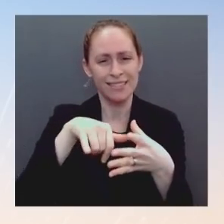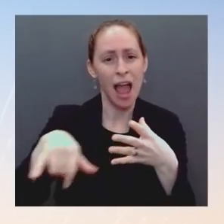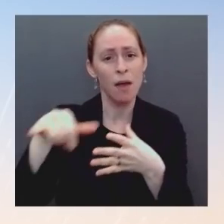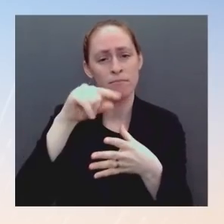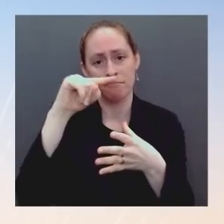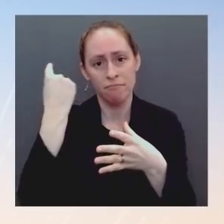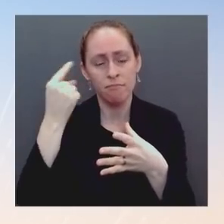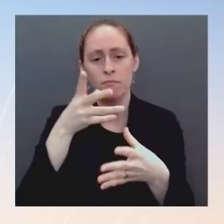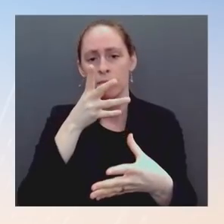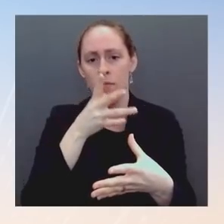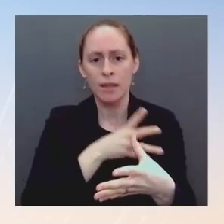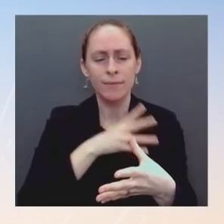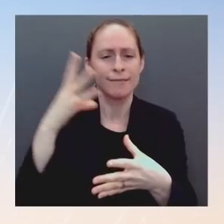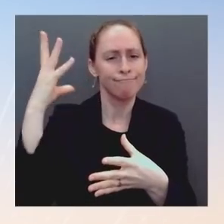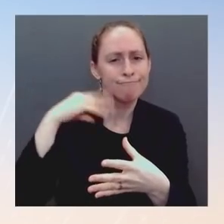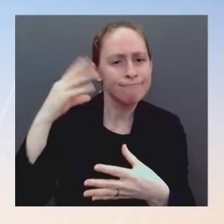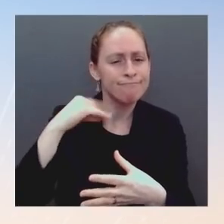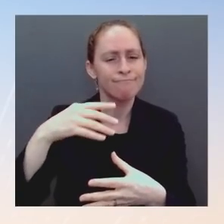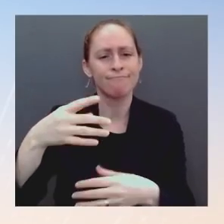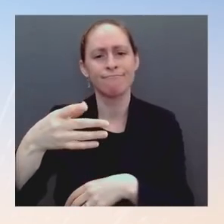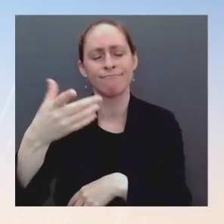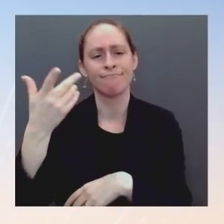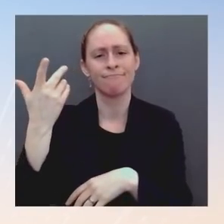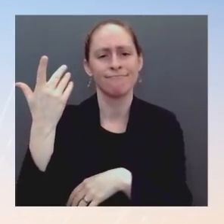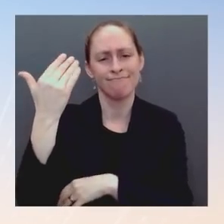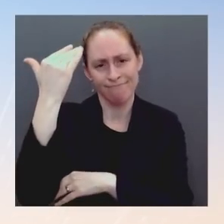And he expects the Senate, Democrats and Republicans,